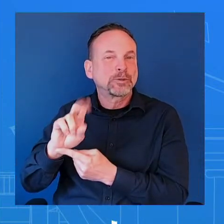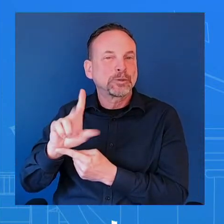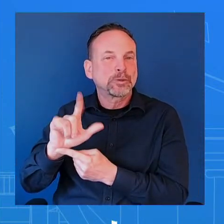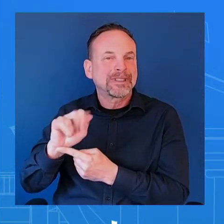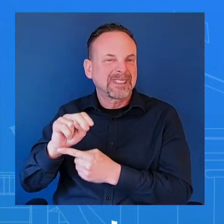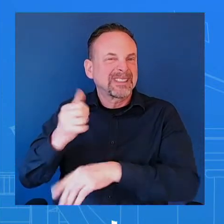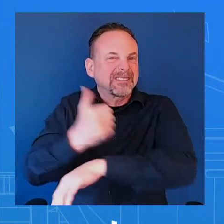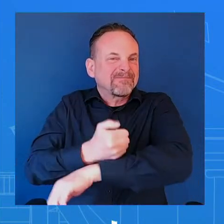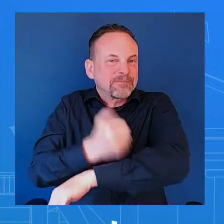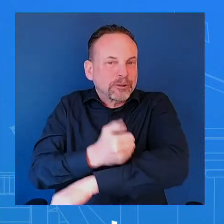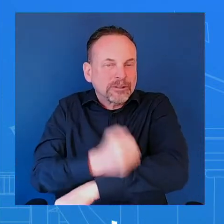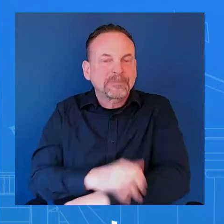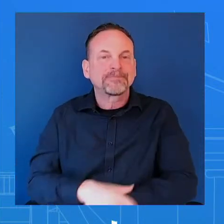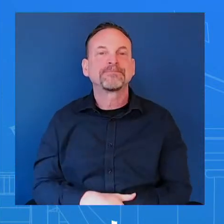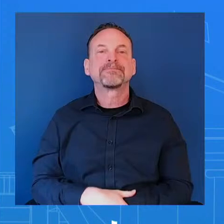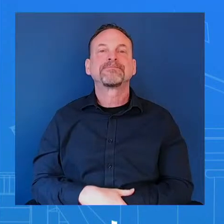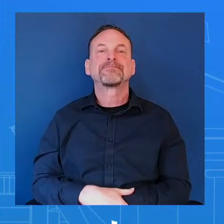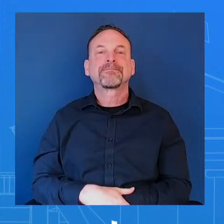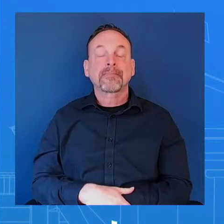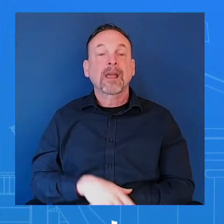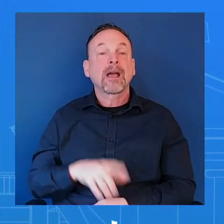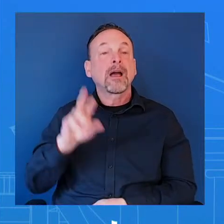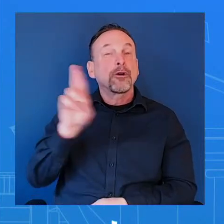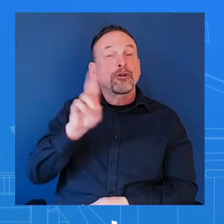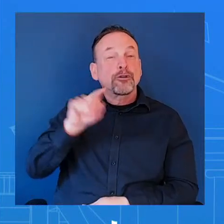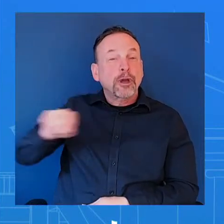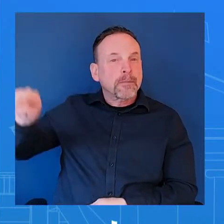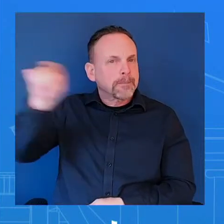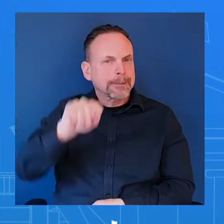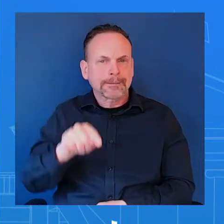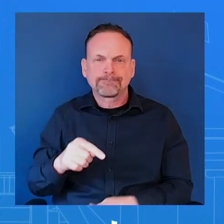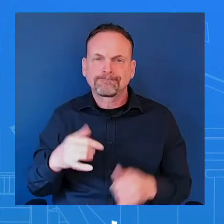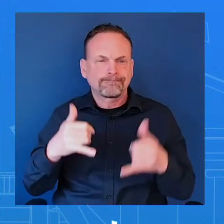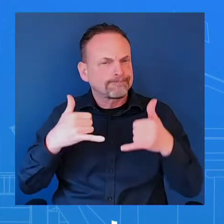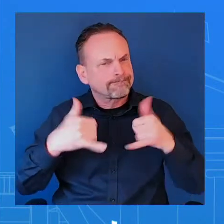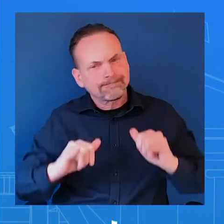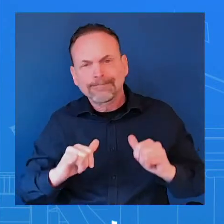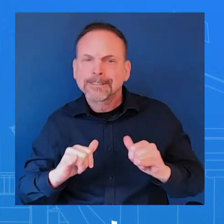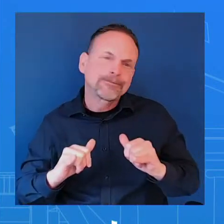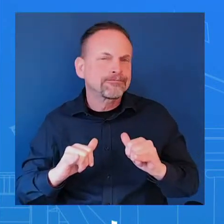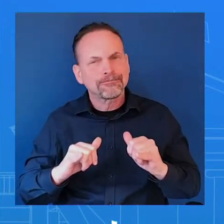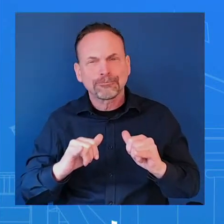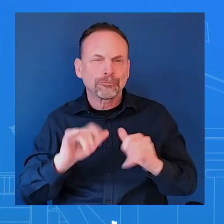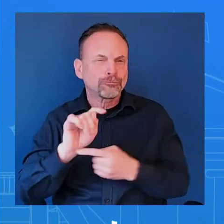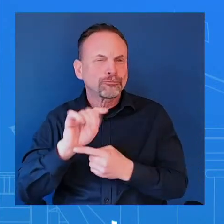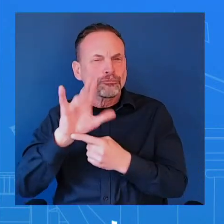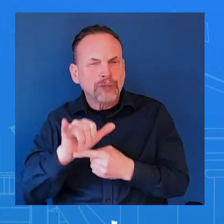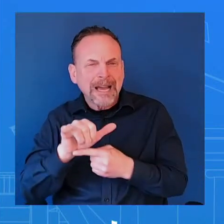that would lead to devastating cuts to Medicare and the Affordable Care Act, increased housing costs and prescription